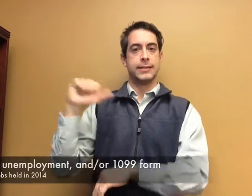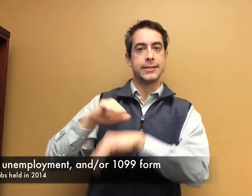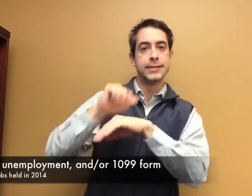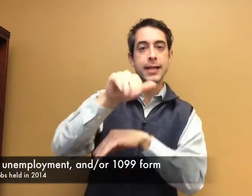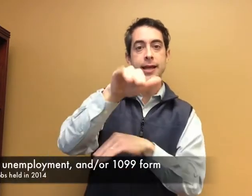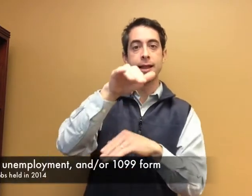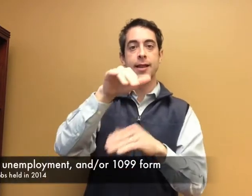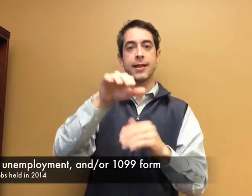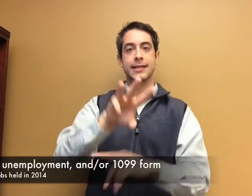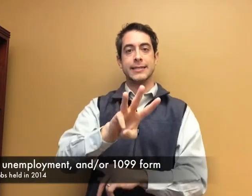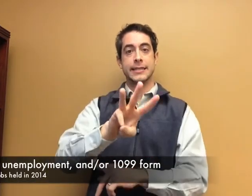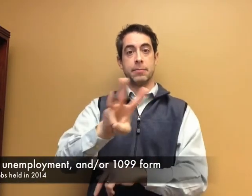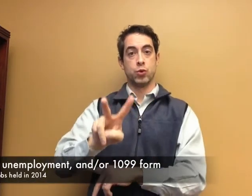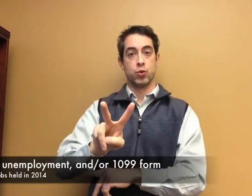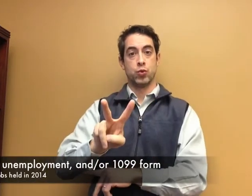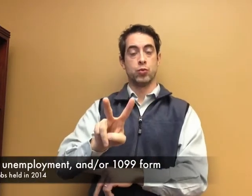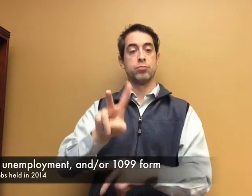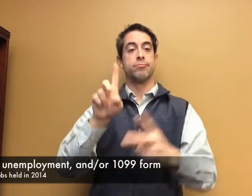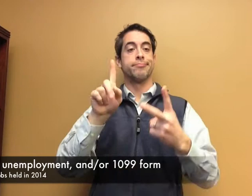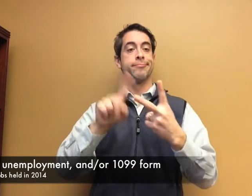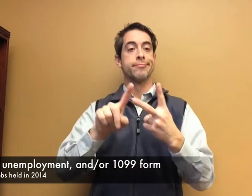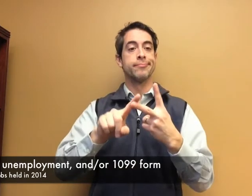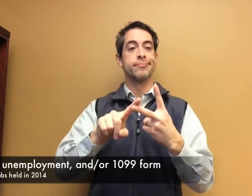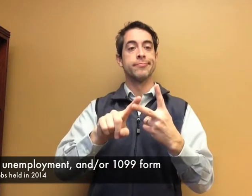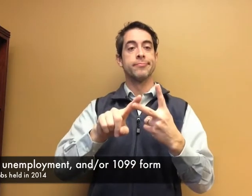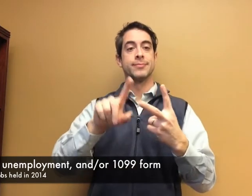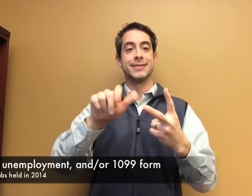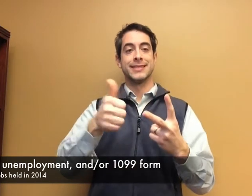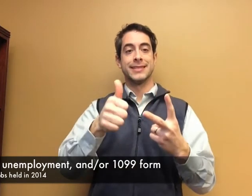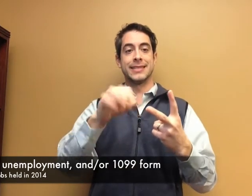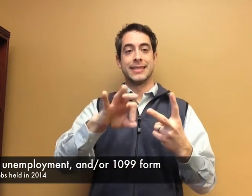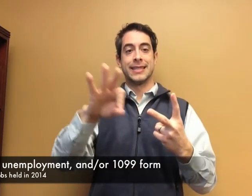from an employer and/or 1099 forms